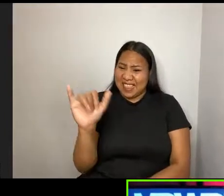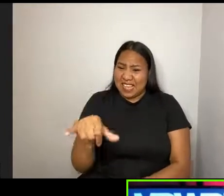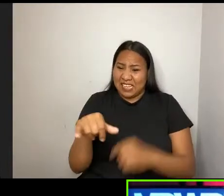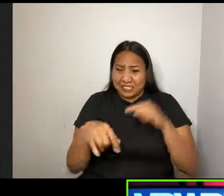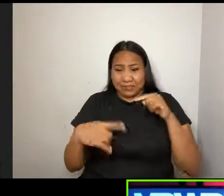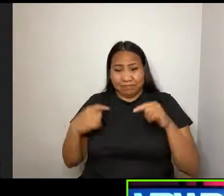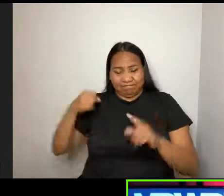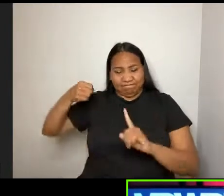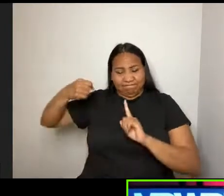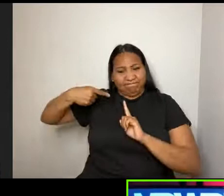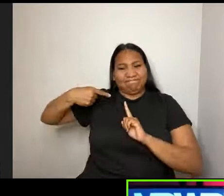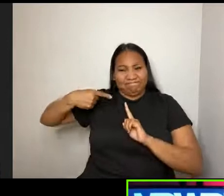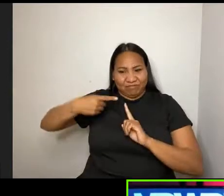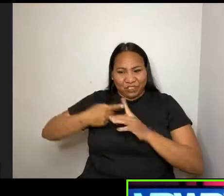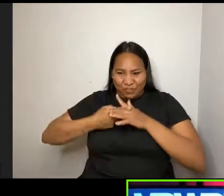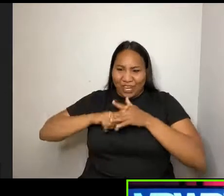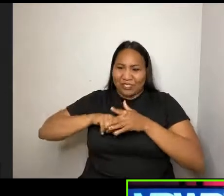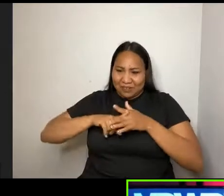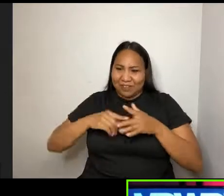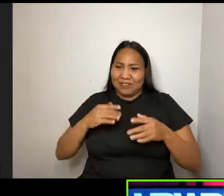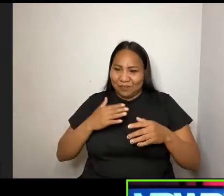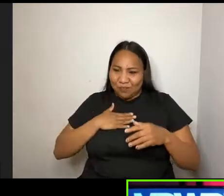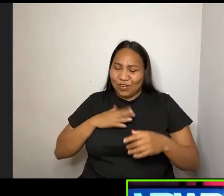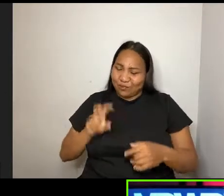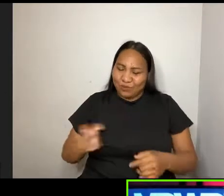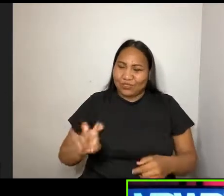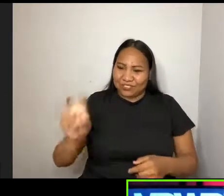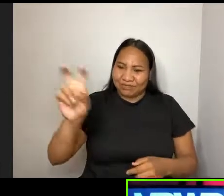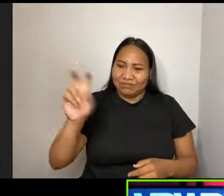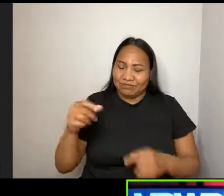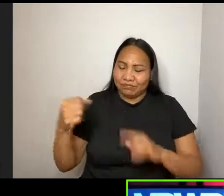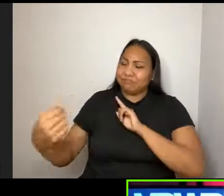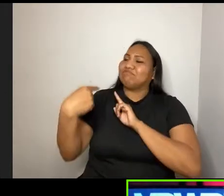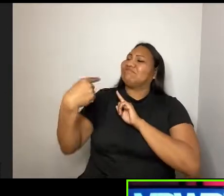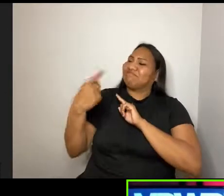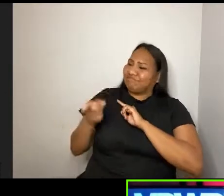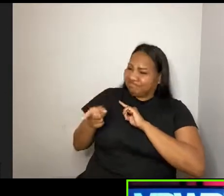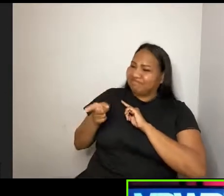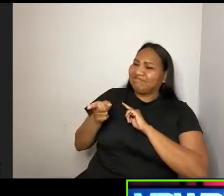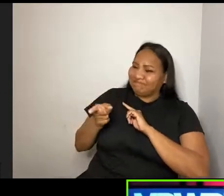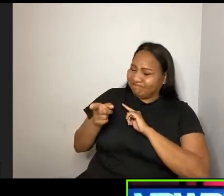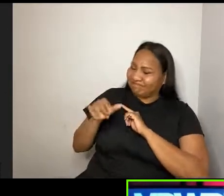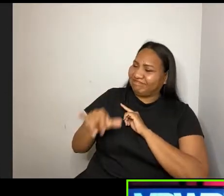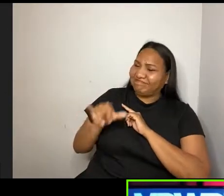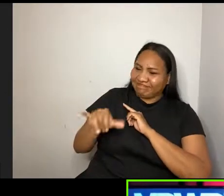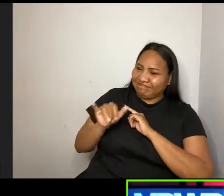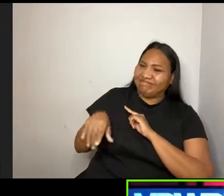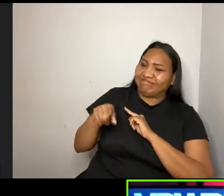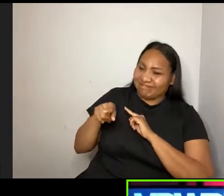of realization and inspiration. Then I said, you know, one of the biggest problems that we have,